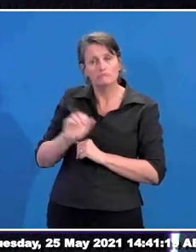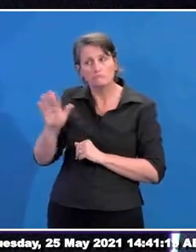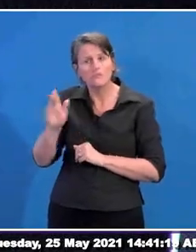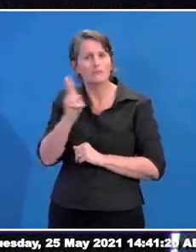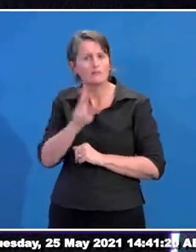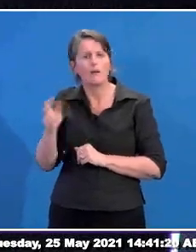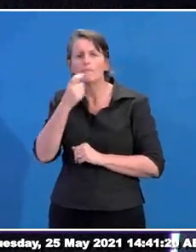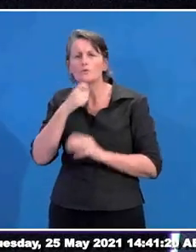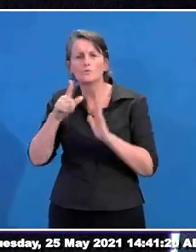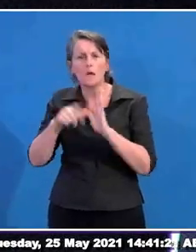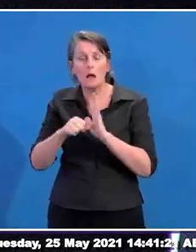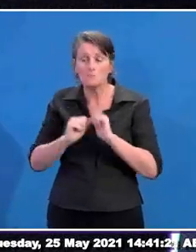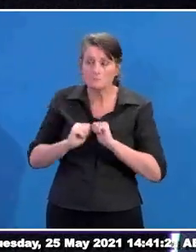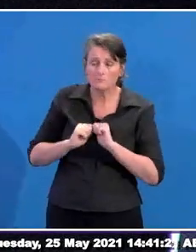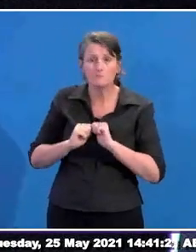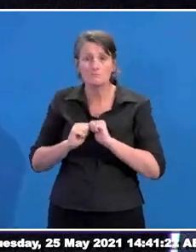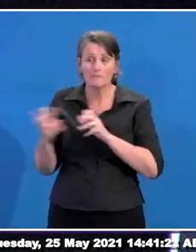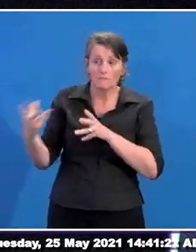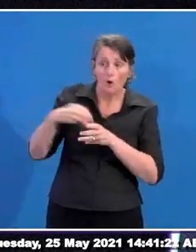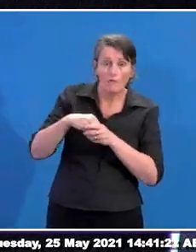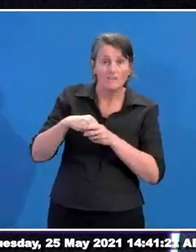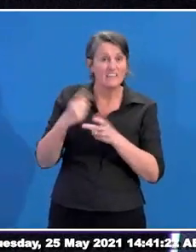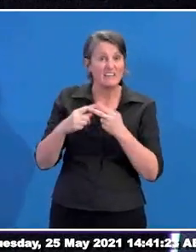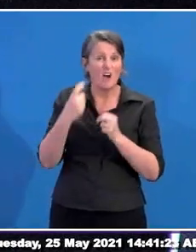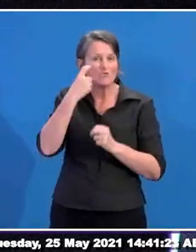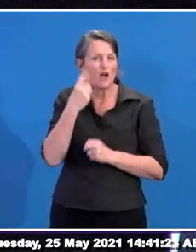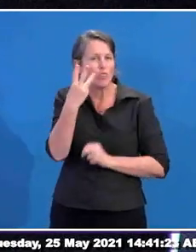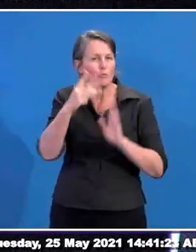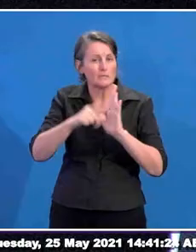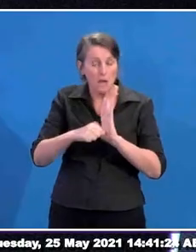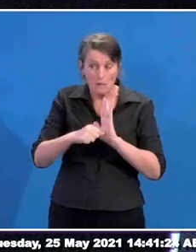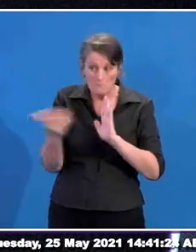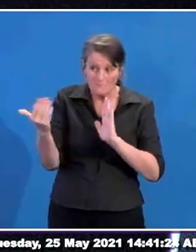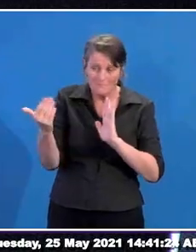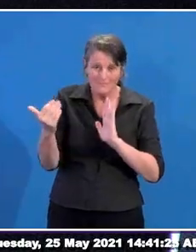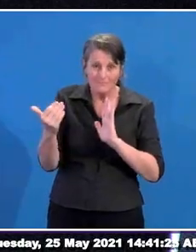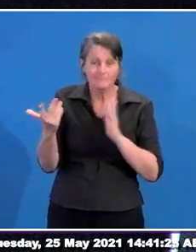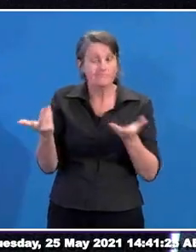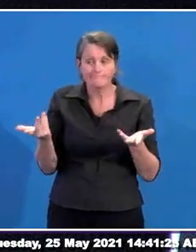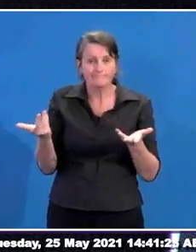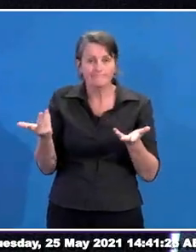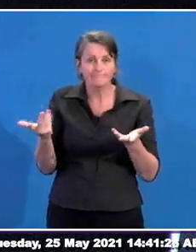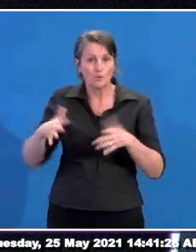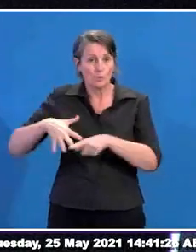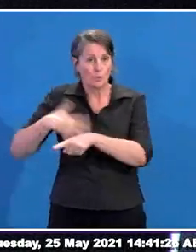After probably three attempts, I may write to them and say, "I will proceed with the